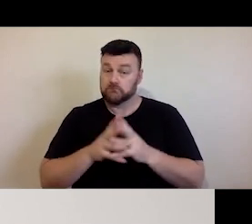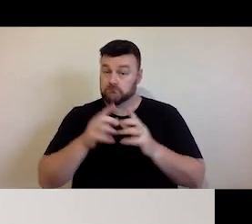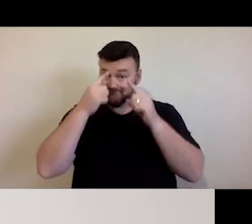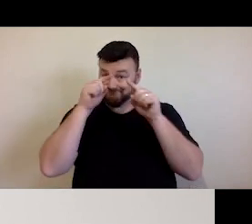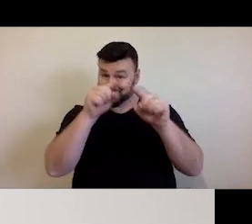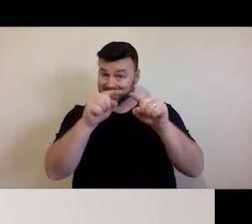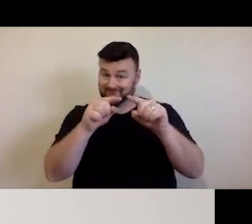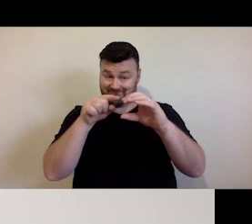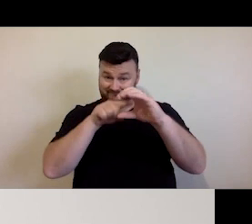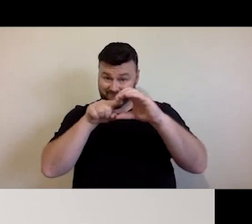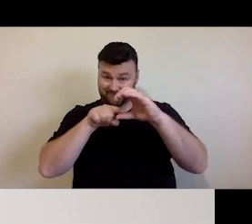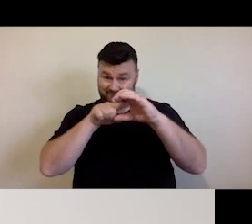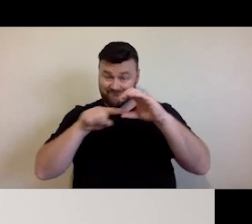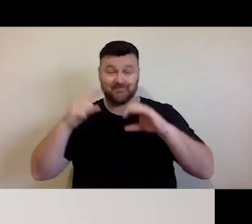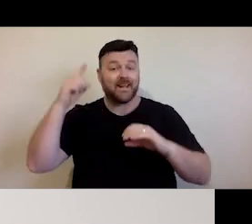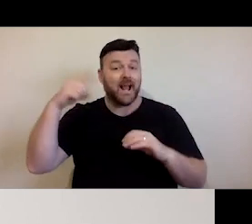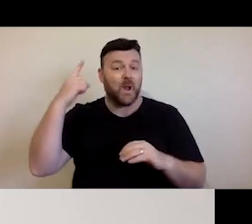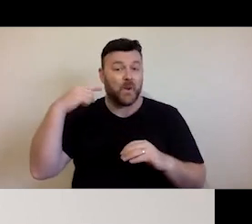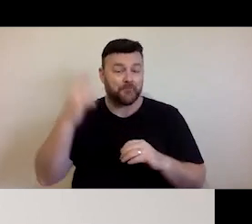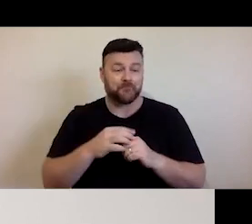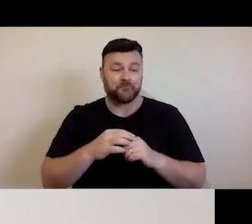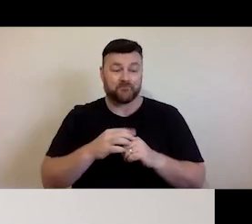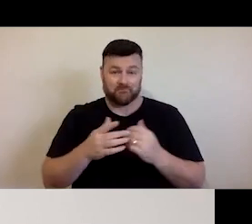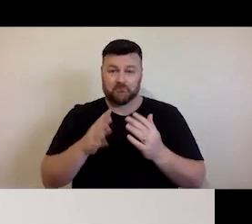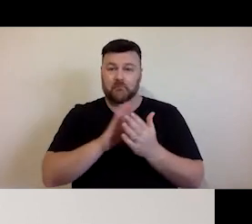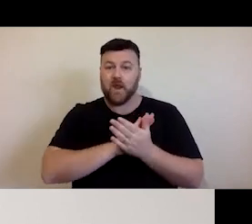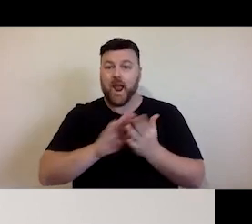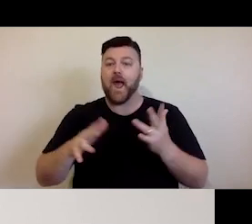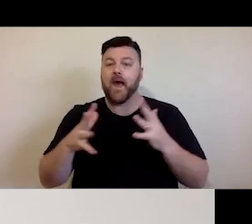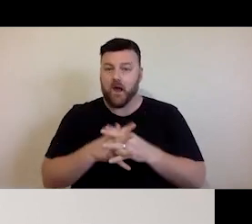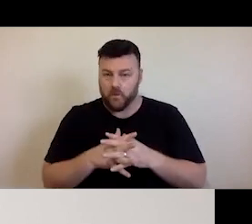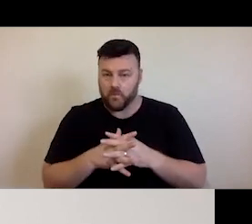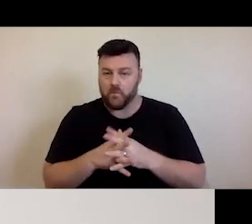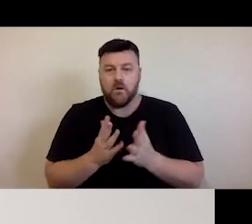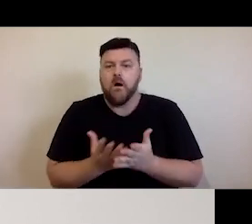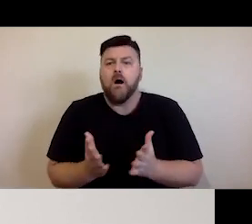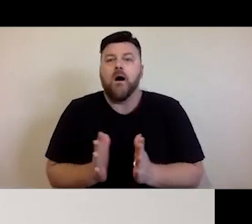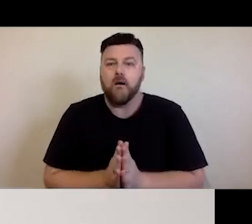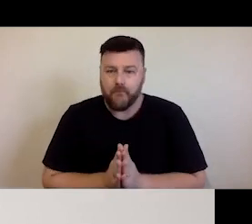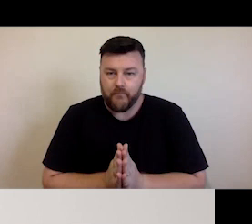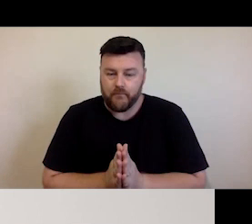and intention is to focus on how. Here is where we find the questions how do we do this?